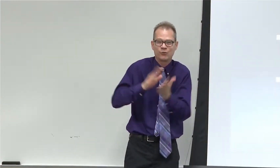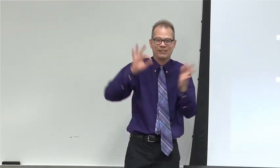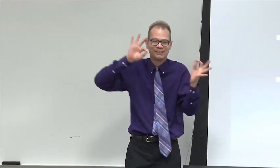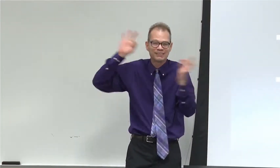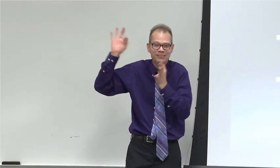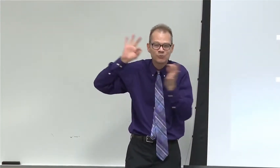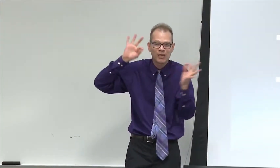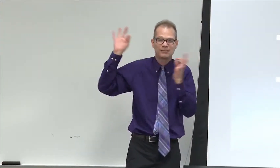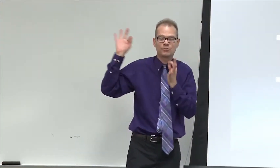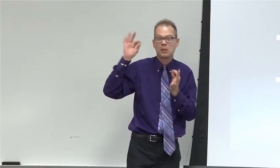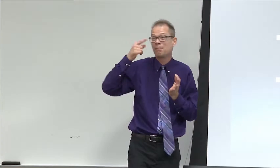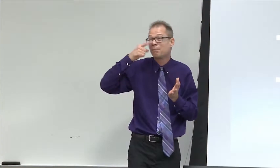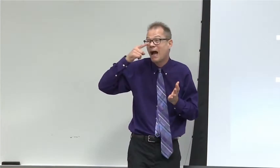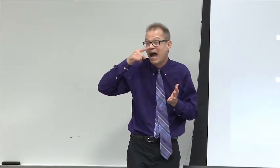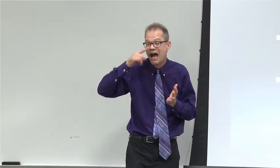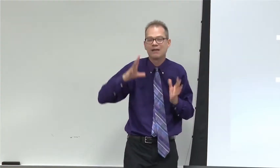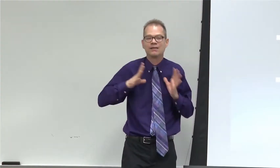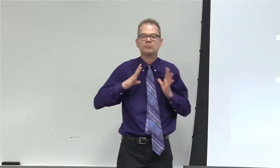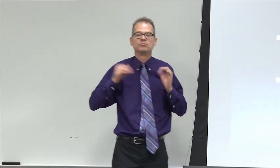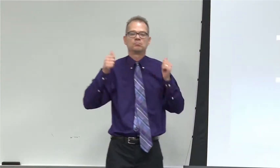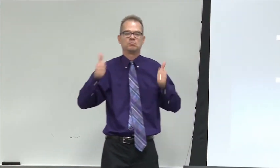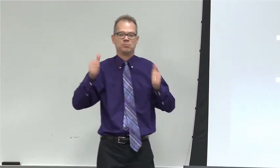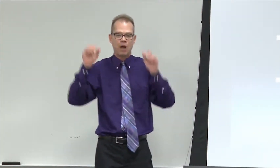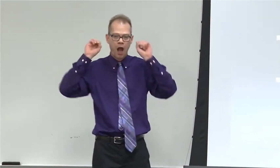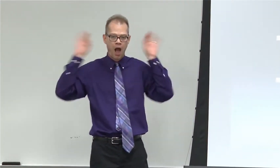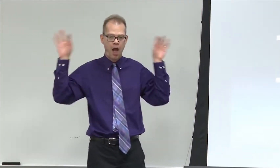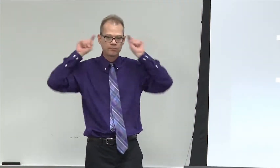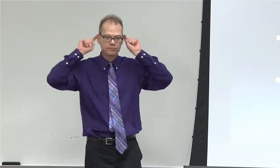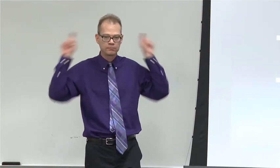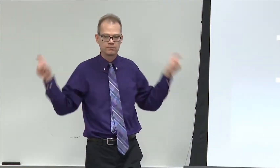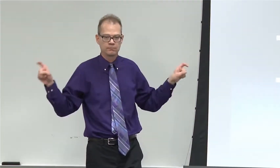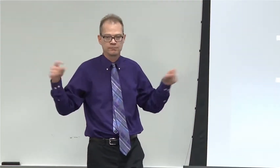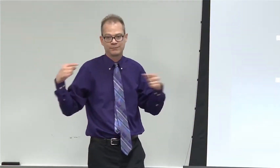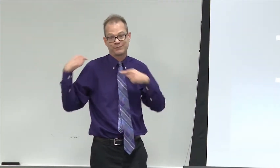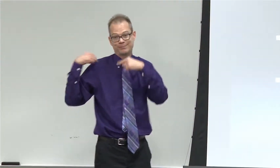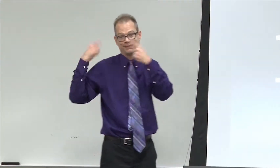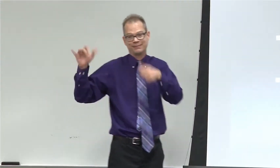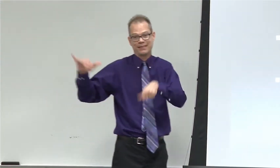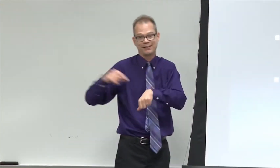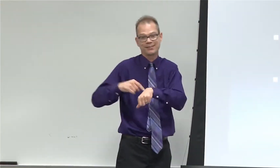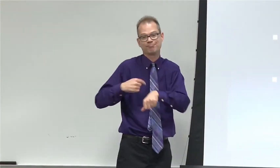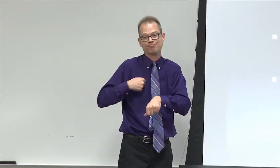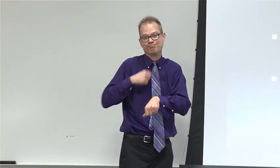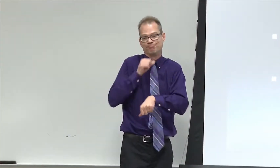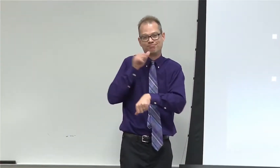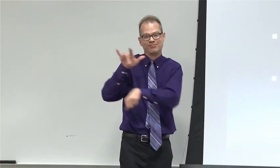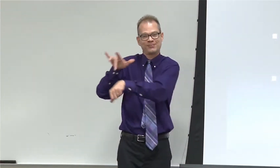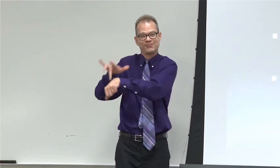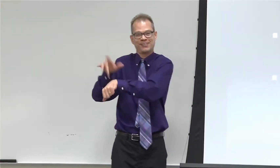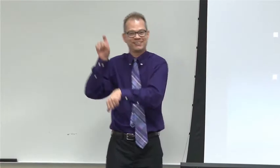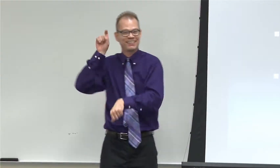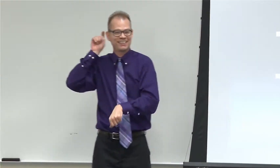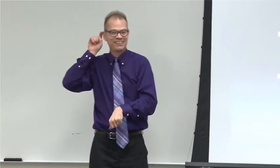and it was very distracting for other people. So I decided to take them off at that point, and since then, I haven't touched a hearing aid.